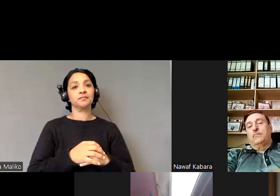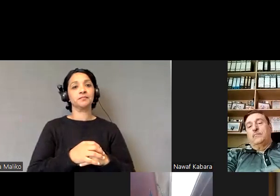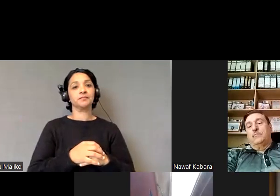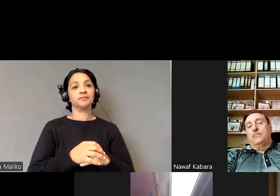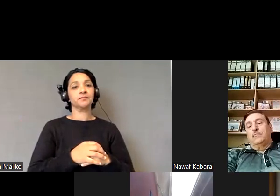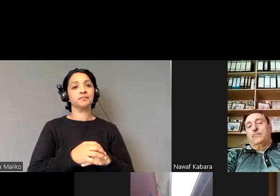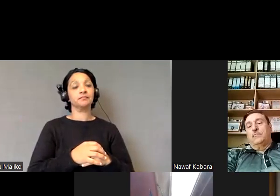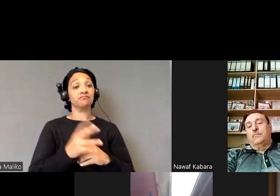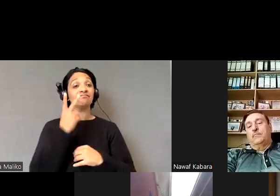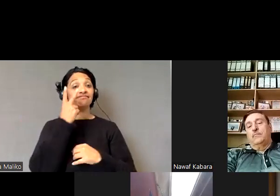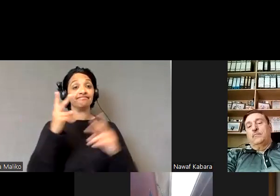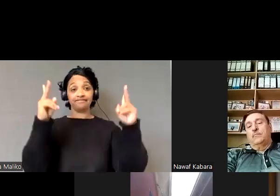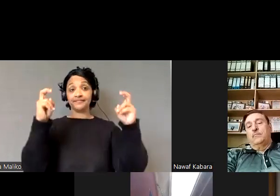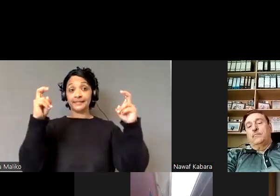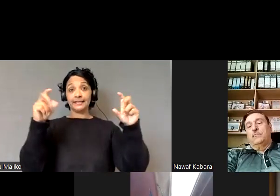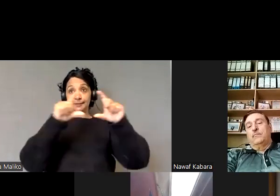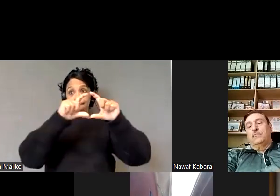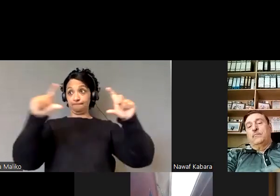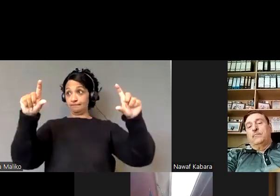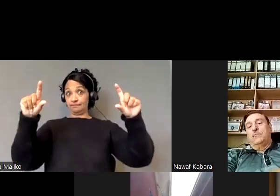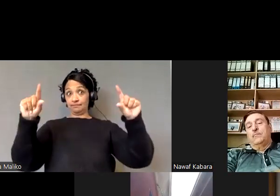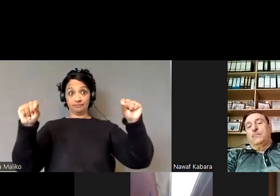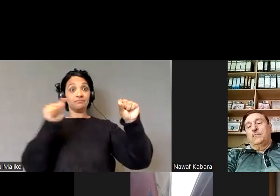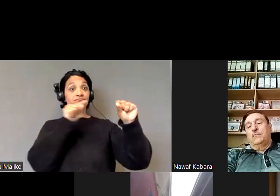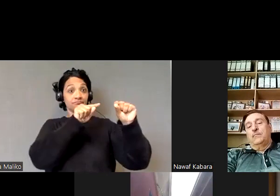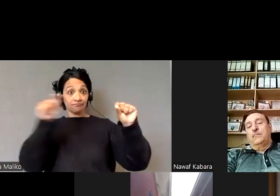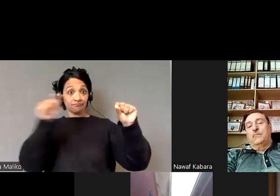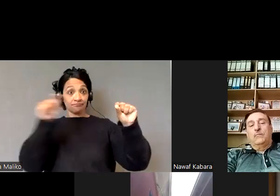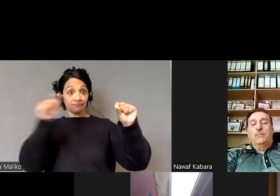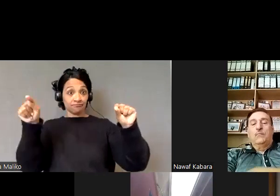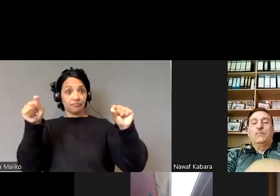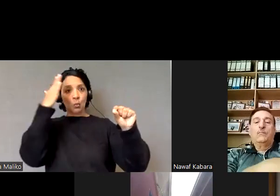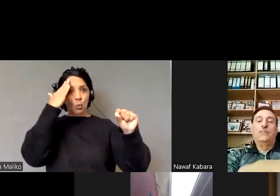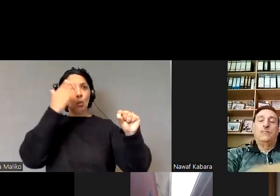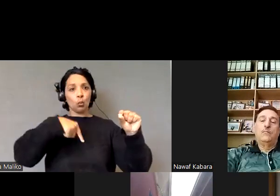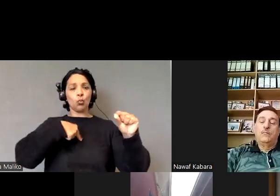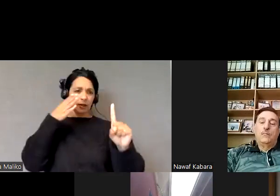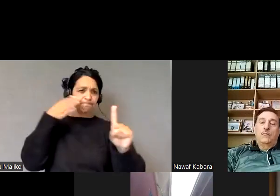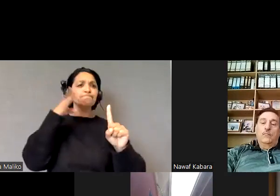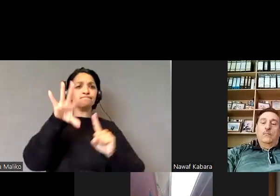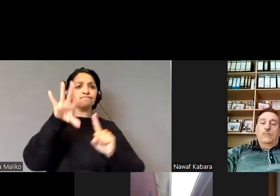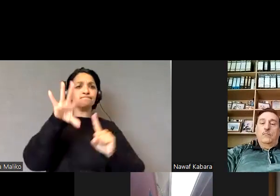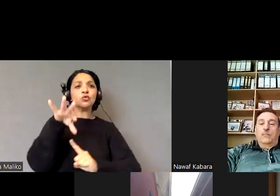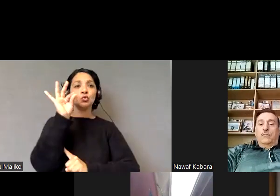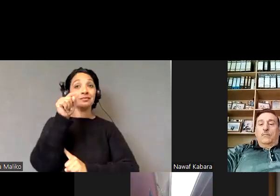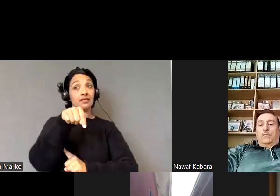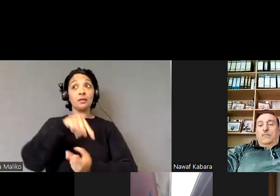when you do see the title in writing, it was consciously chosen, although not a political position, just really a legal effect.